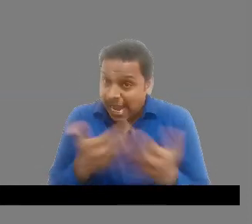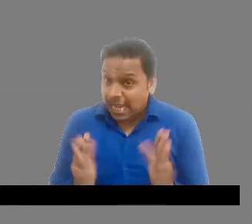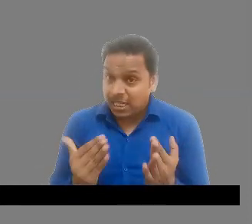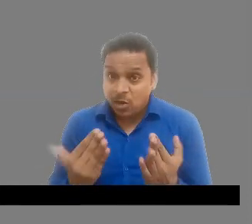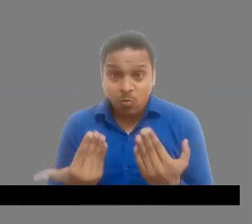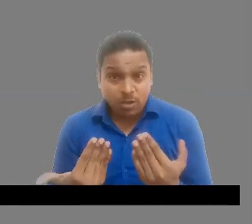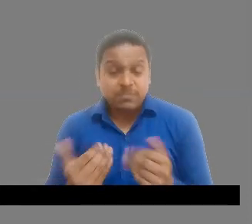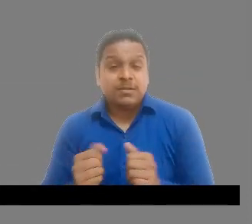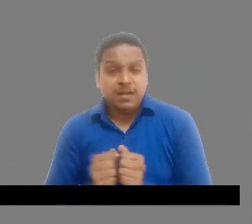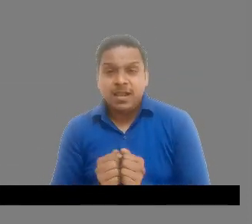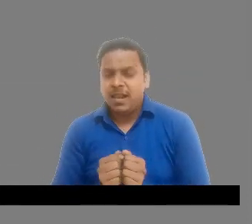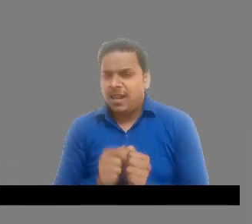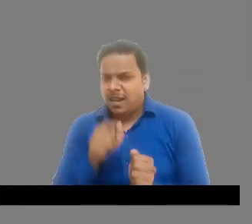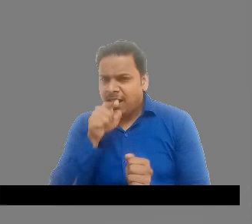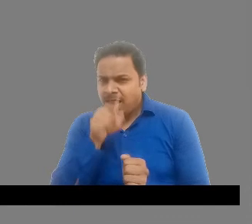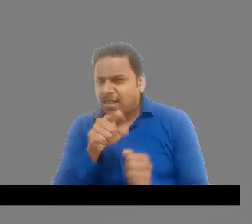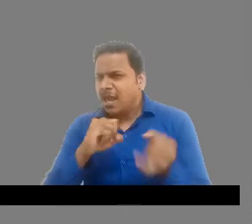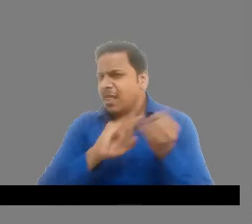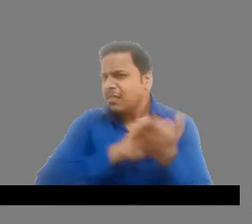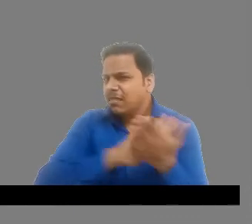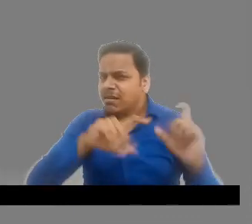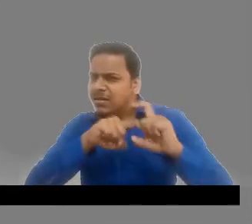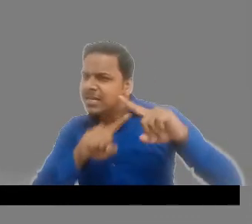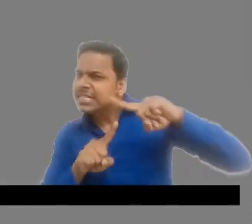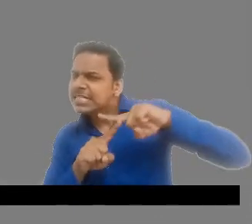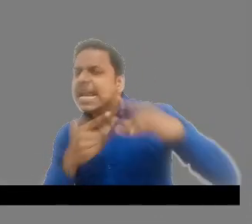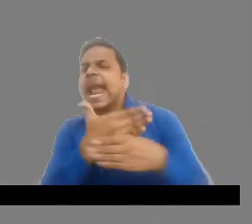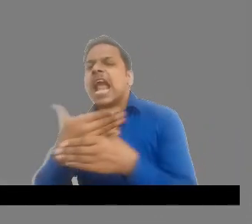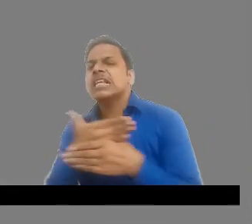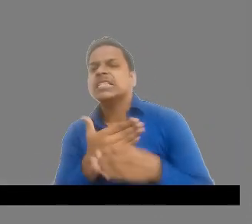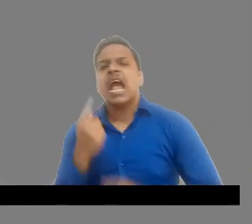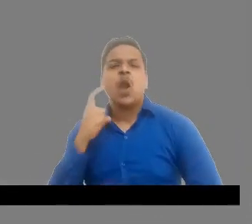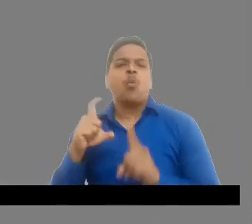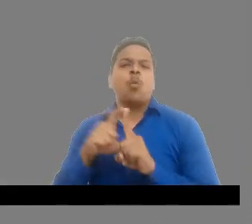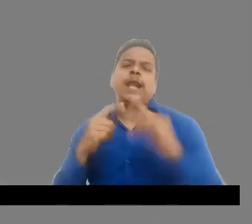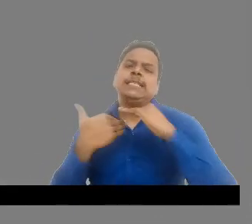ID so that this sheet gets shared to this particular person. I can click on to Send.